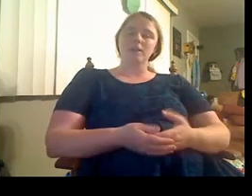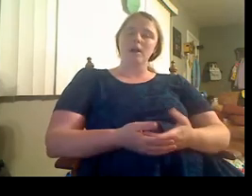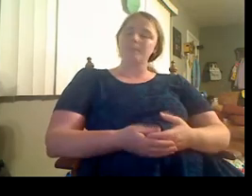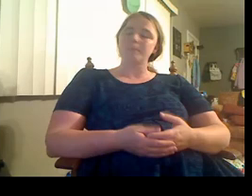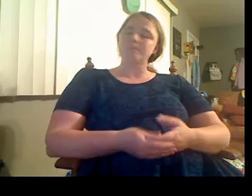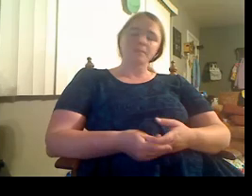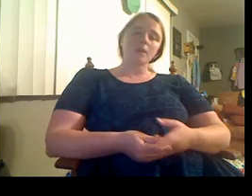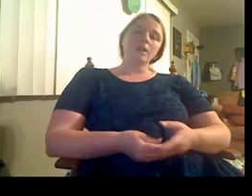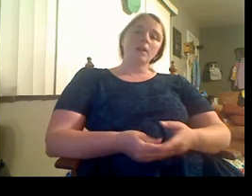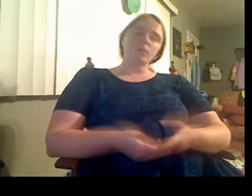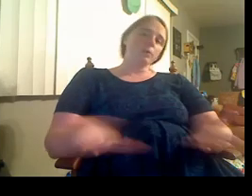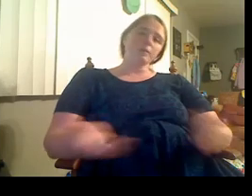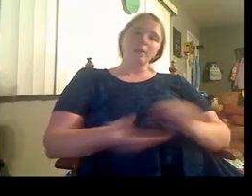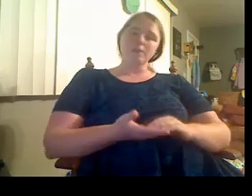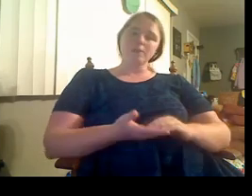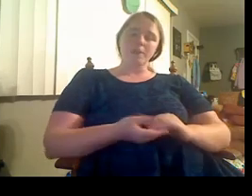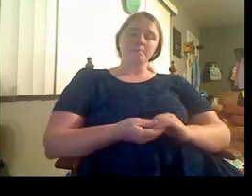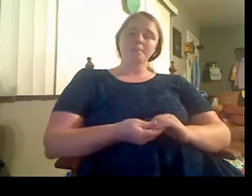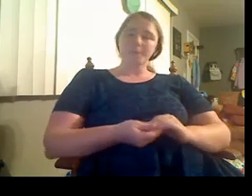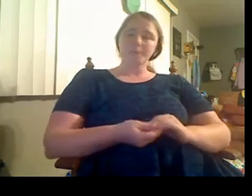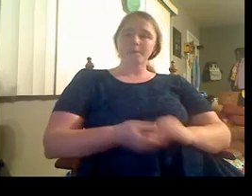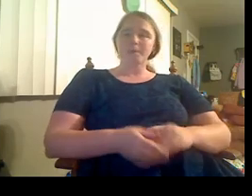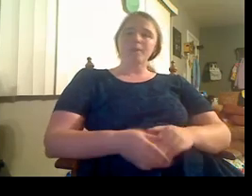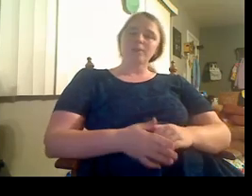And we'll respond to them.